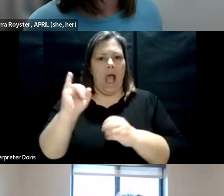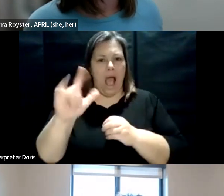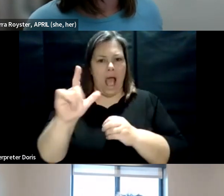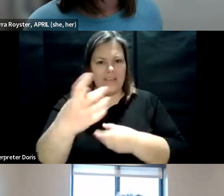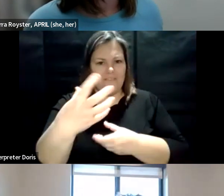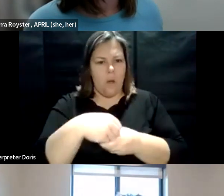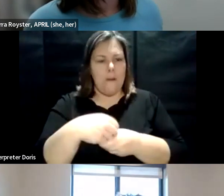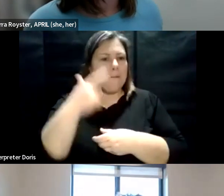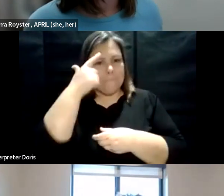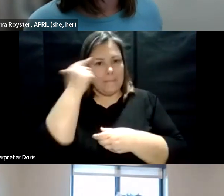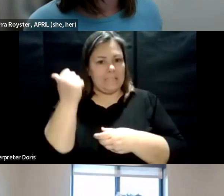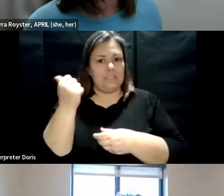So I think that's what why ACL pushed this out on saying we want to go way more stakeholders involved.